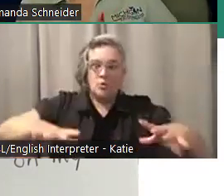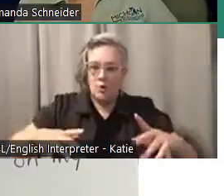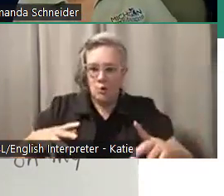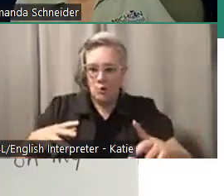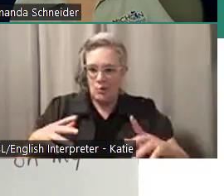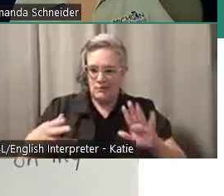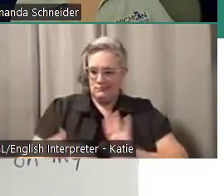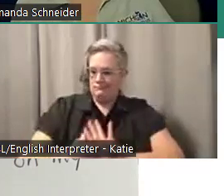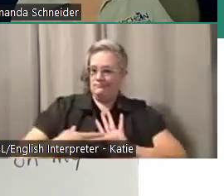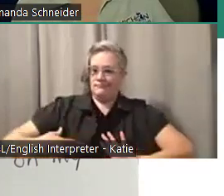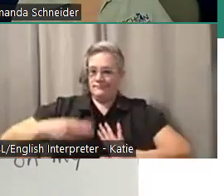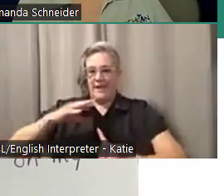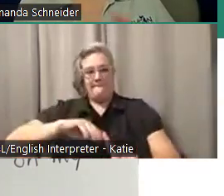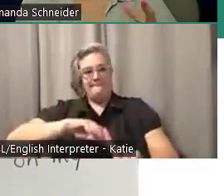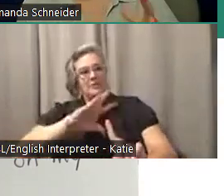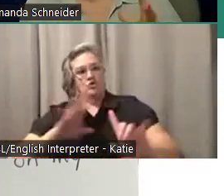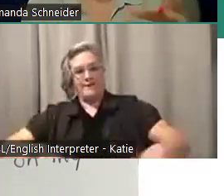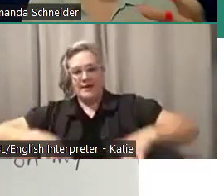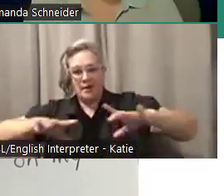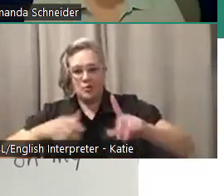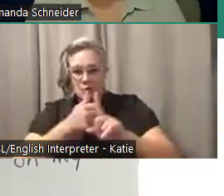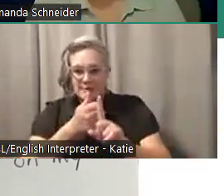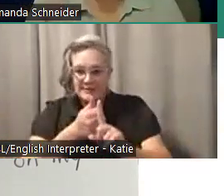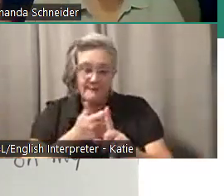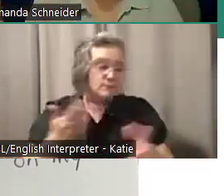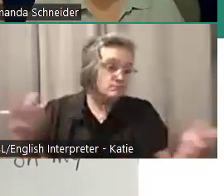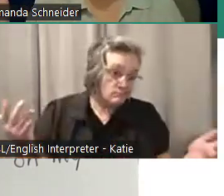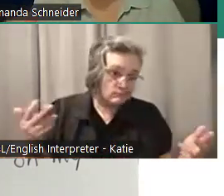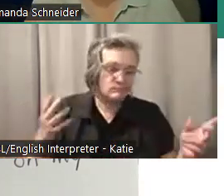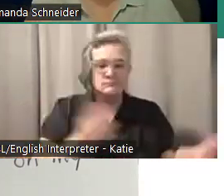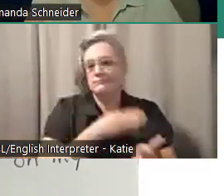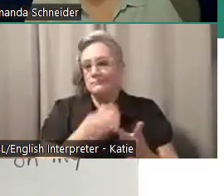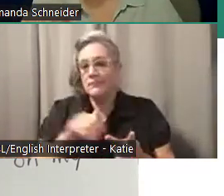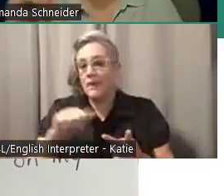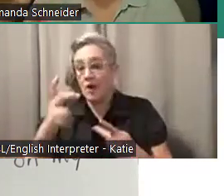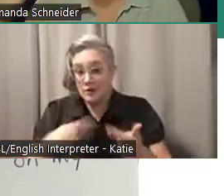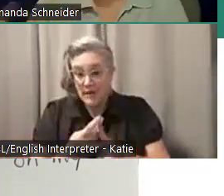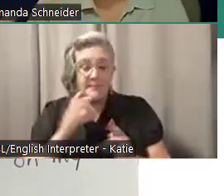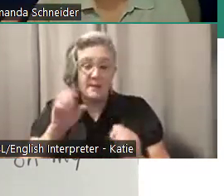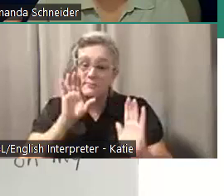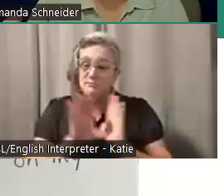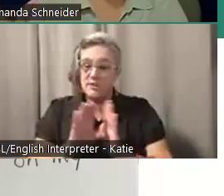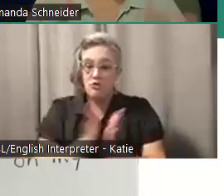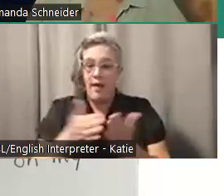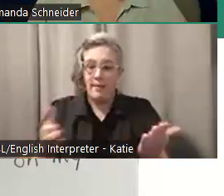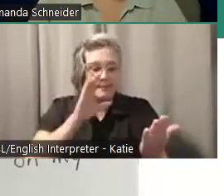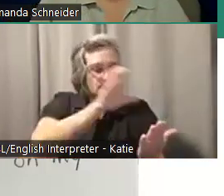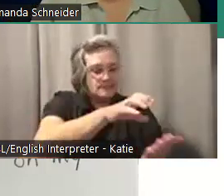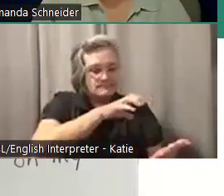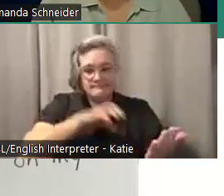So that's one way to do experience books. Others is photo albums, and maybe you're making one just on one experience,